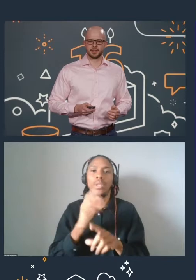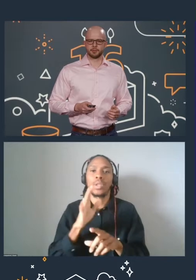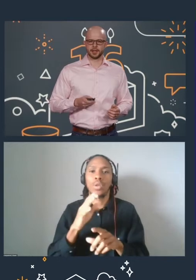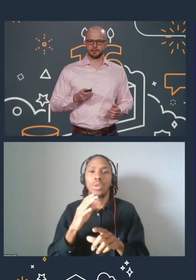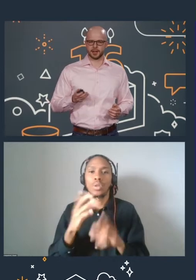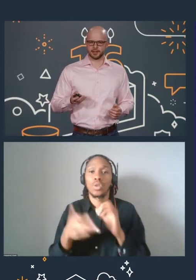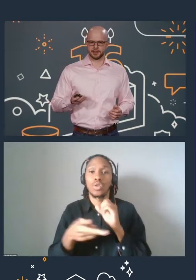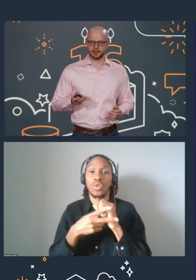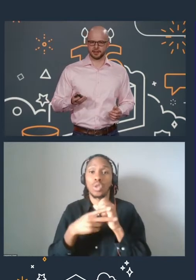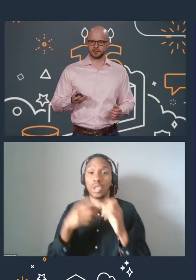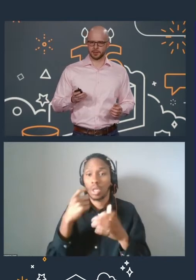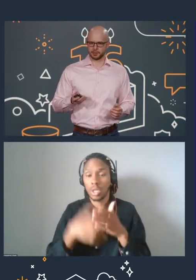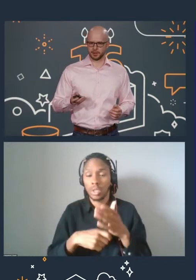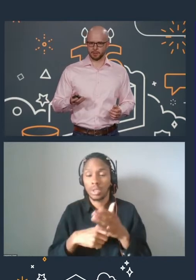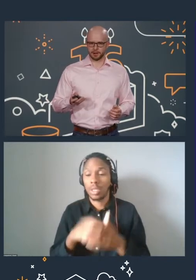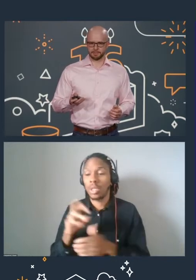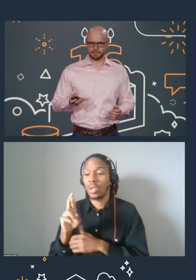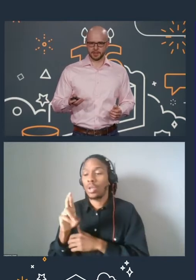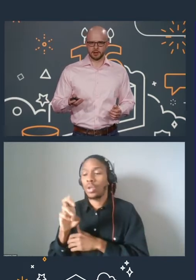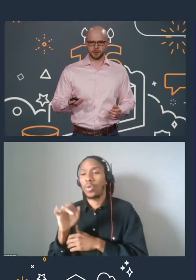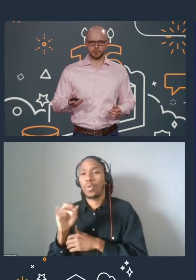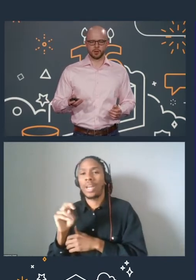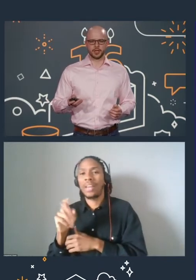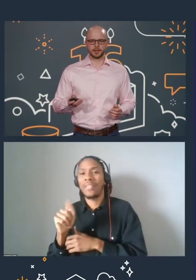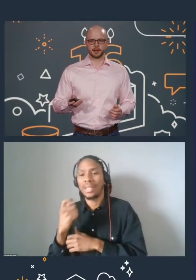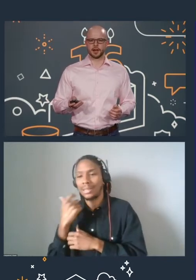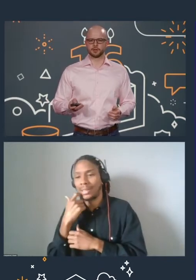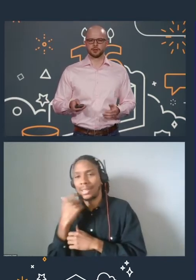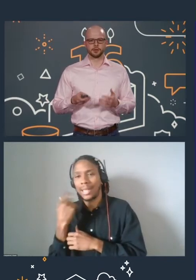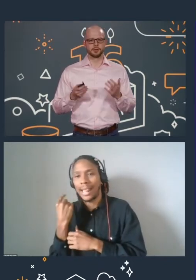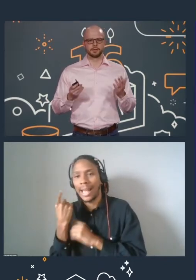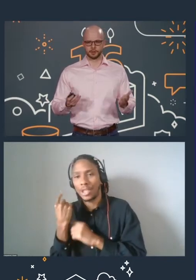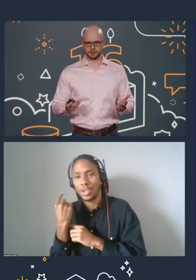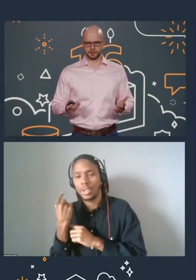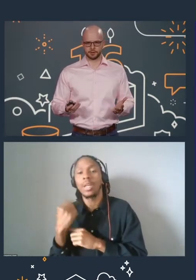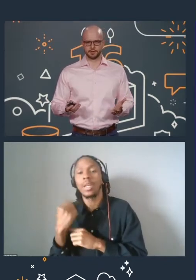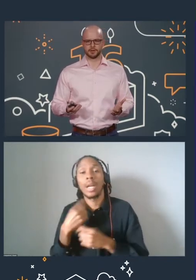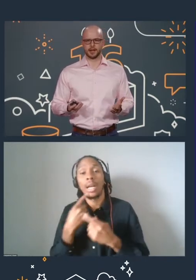In re:Invent in 2021, we announce new filters for Lifecycle,